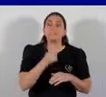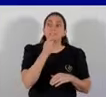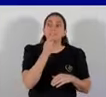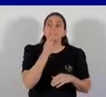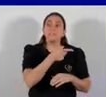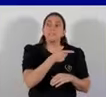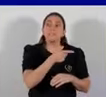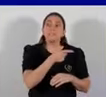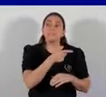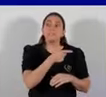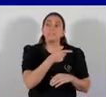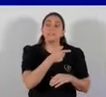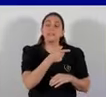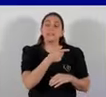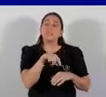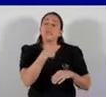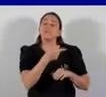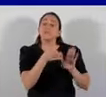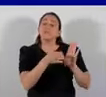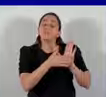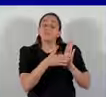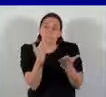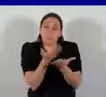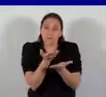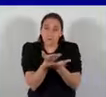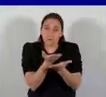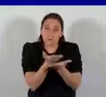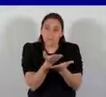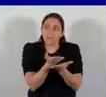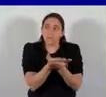And basically when the alternative that is done from MIT